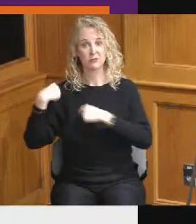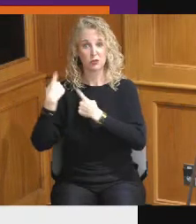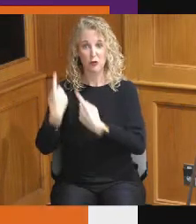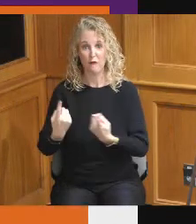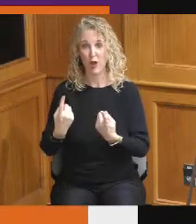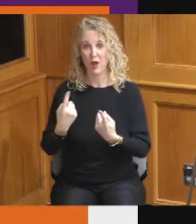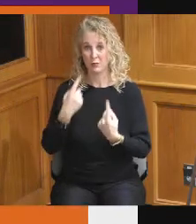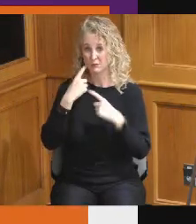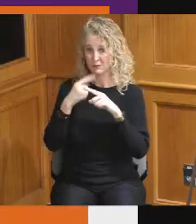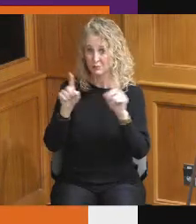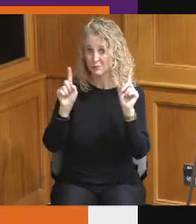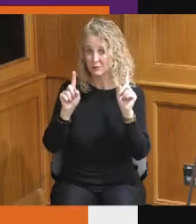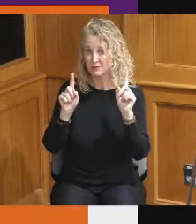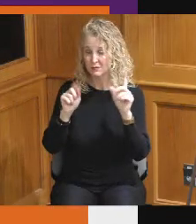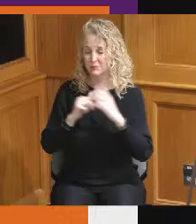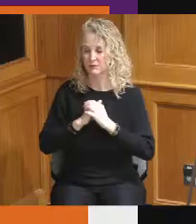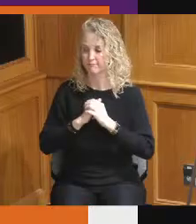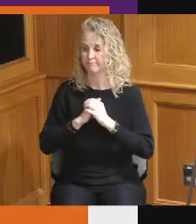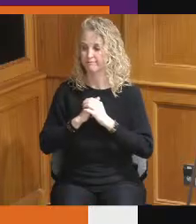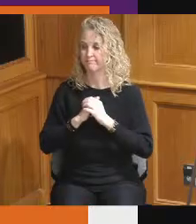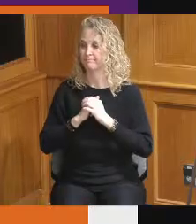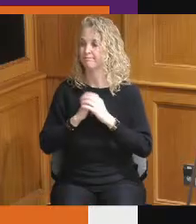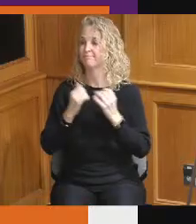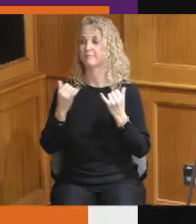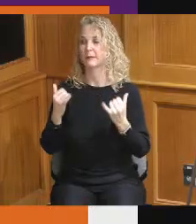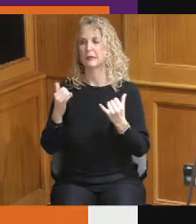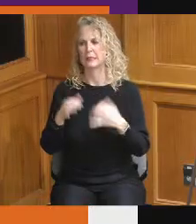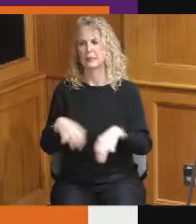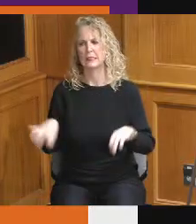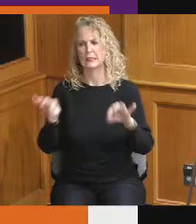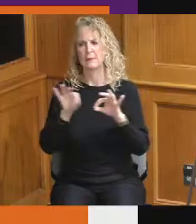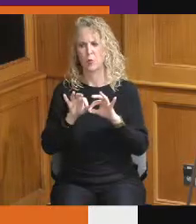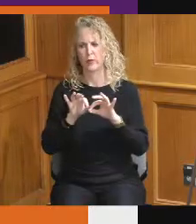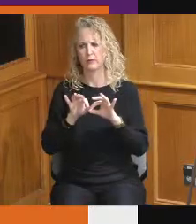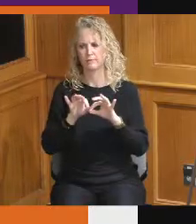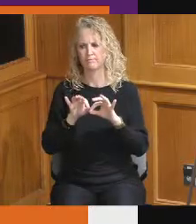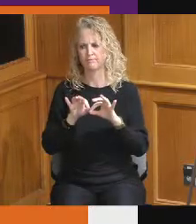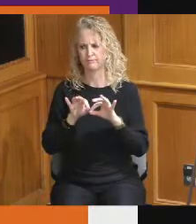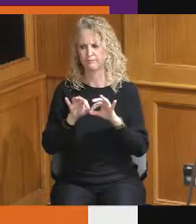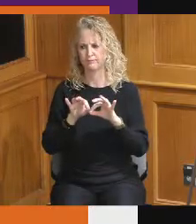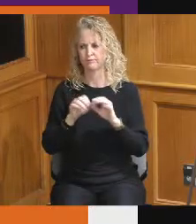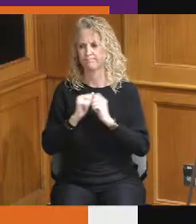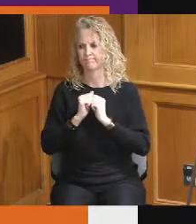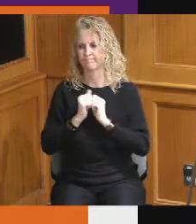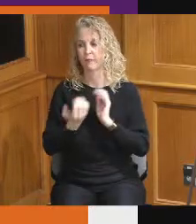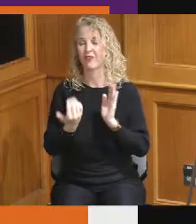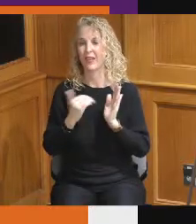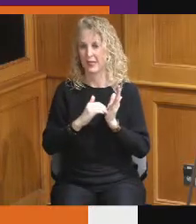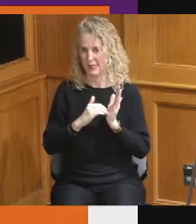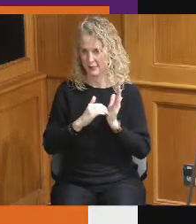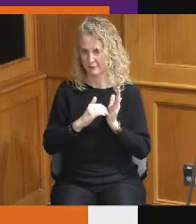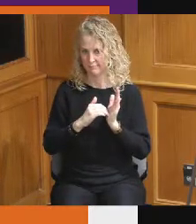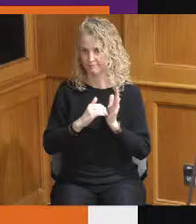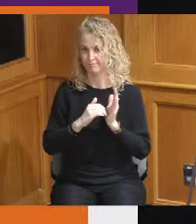years this is an important Point too I think again this program working together the County's money